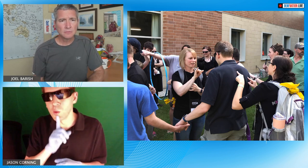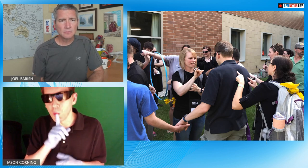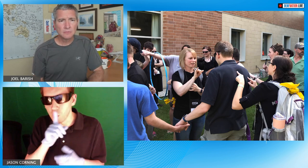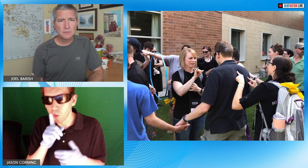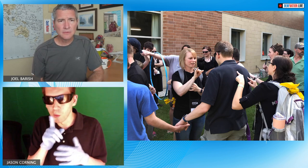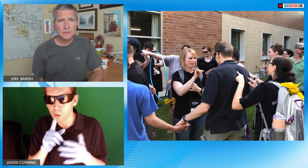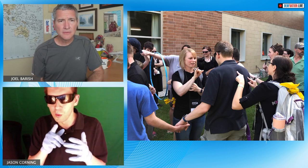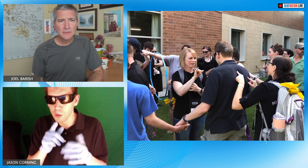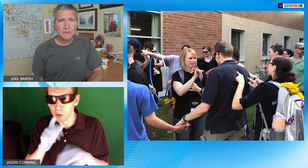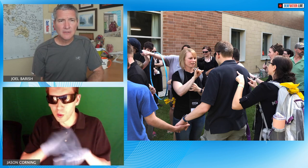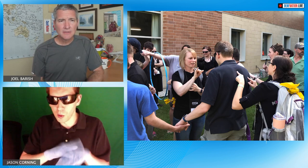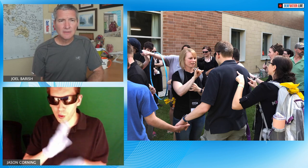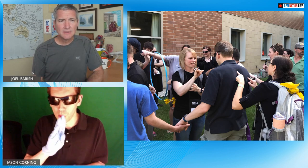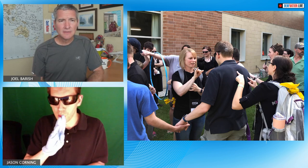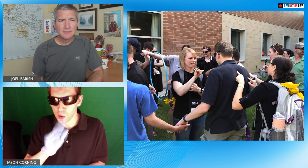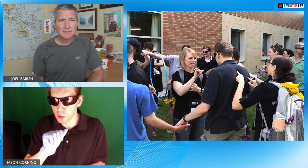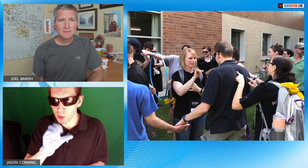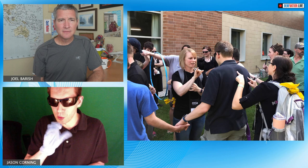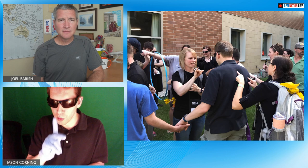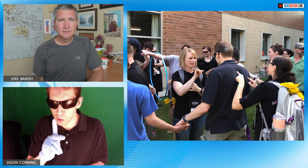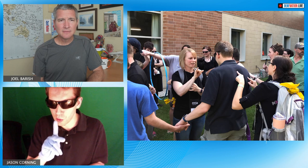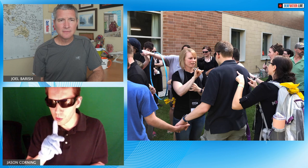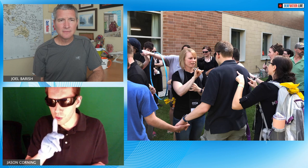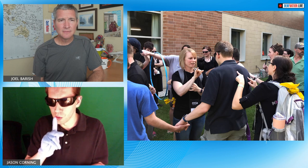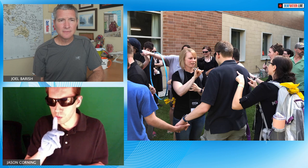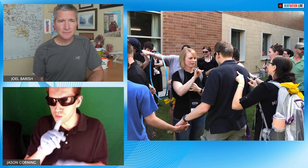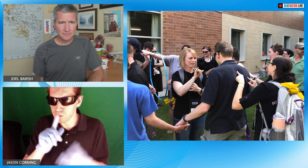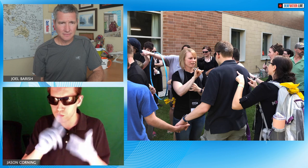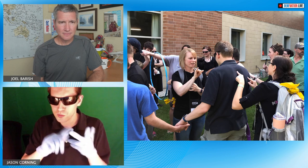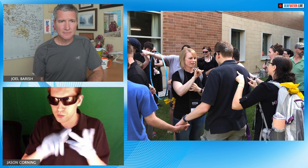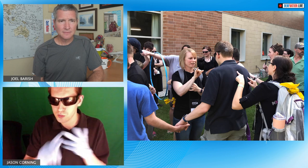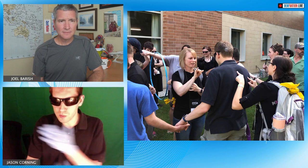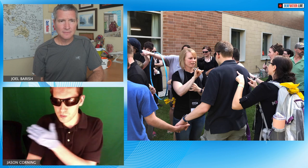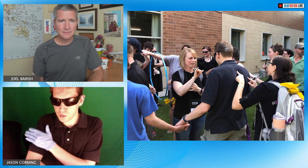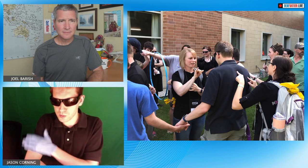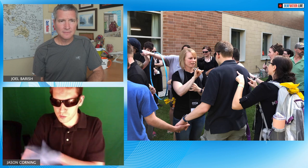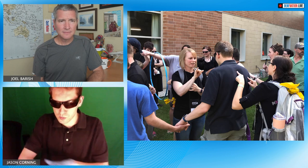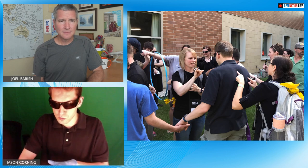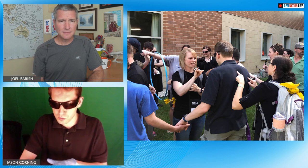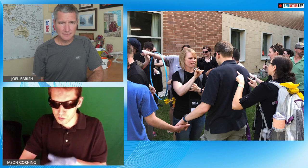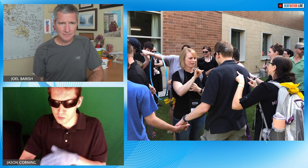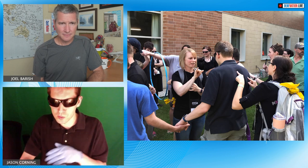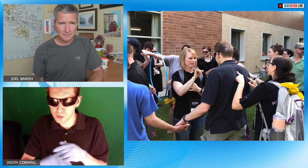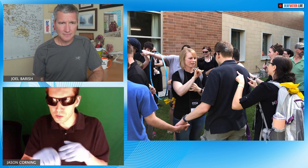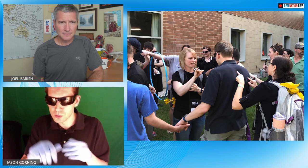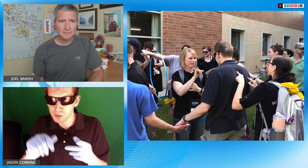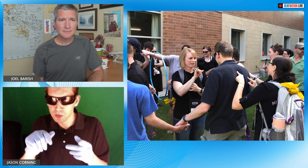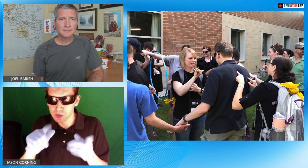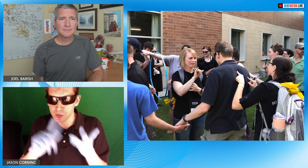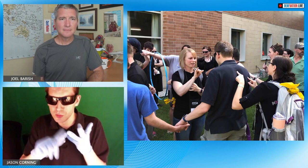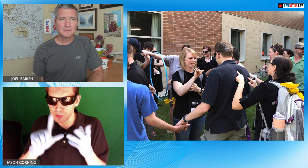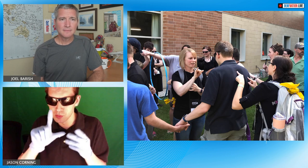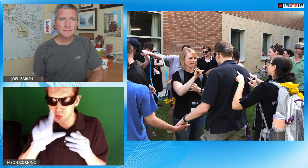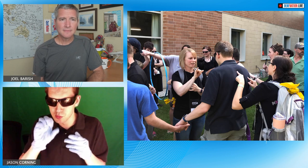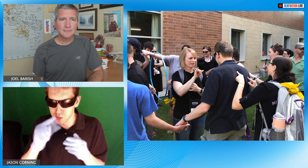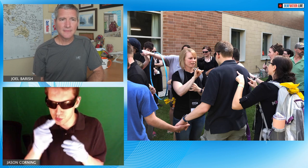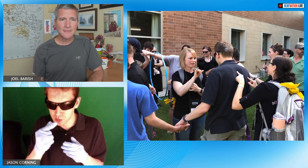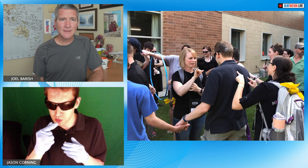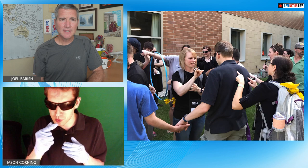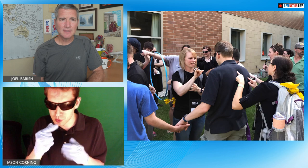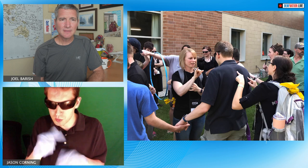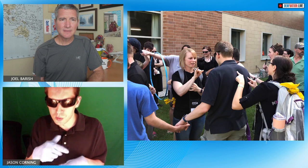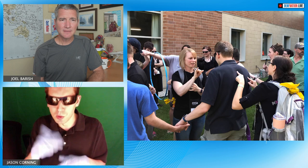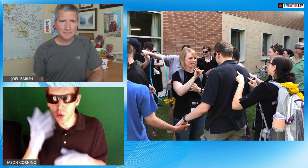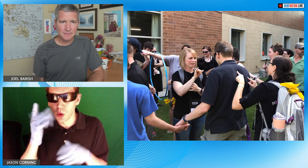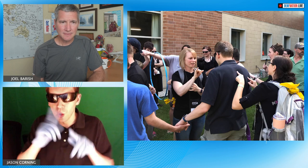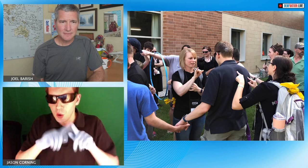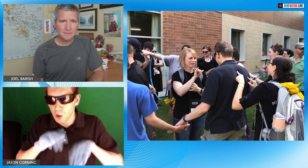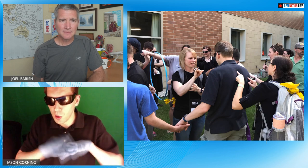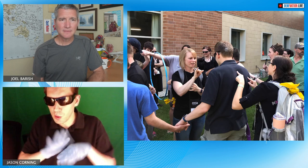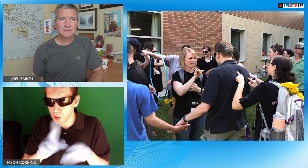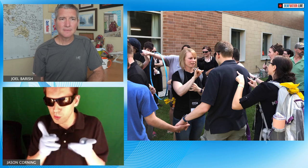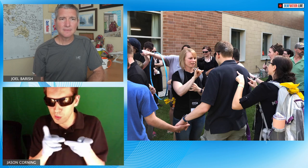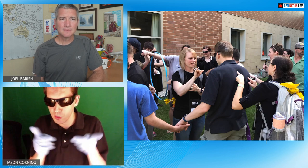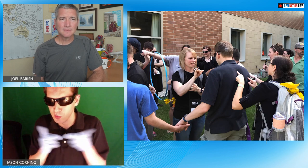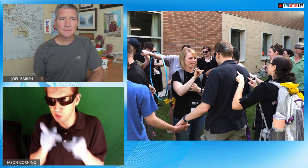yes it really on the back, forearm, and leg. It all depends on your position.